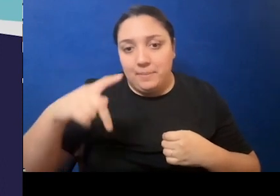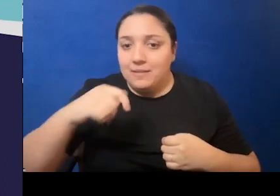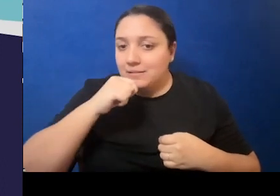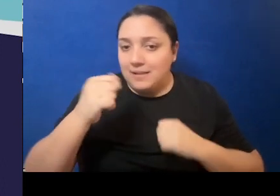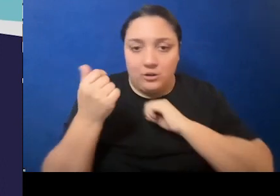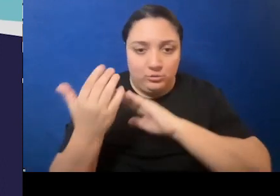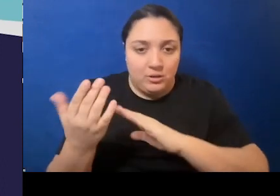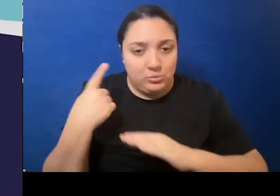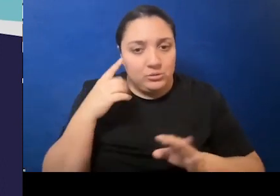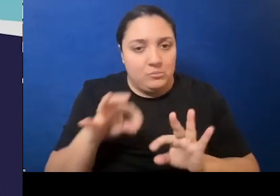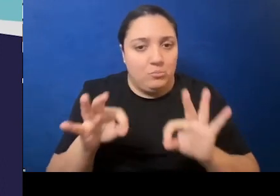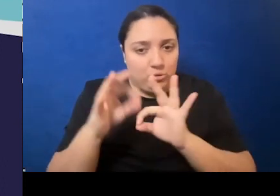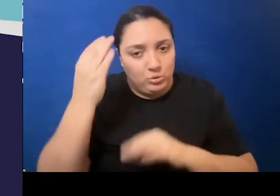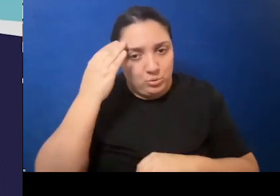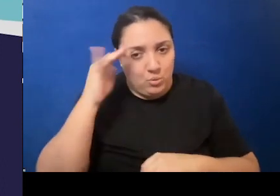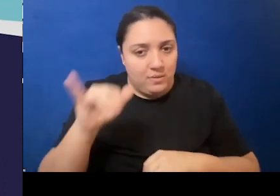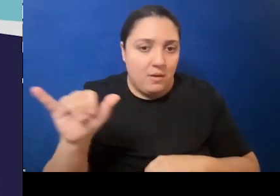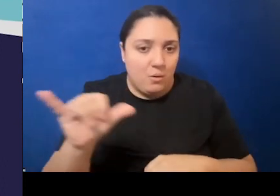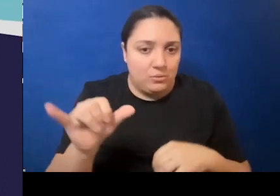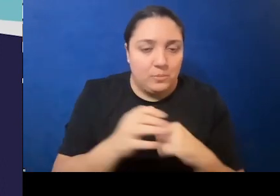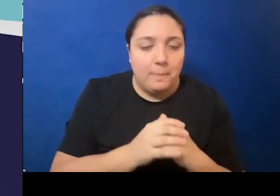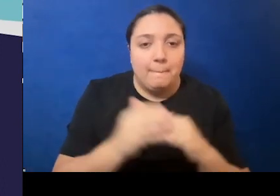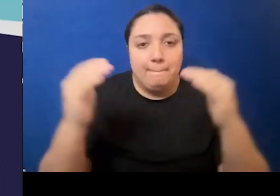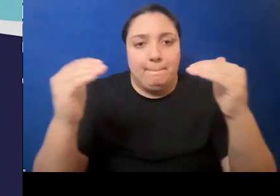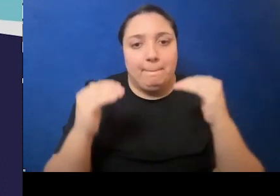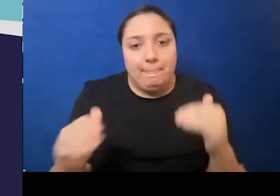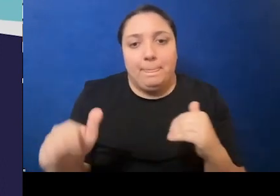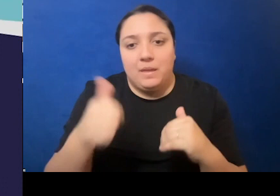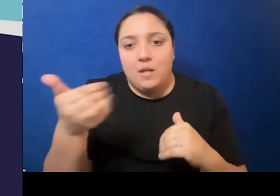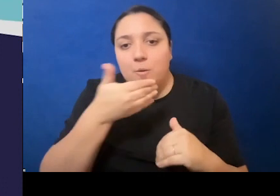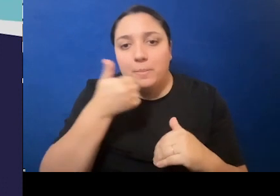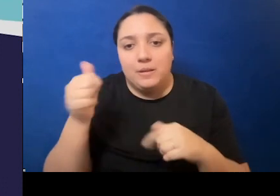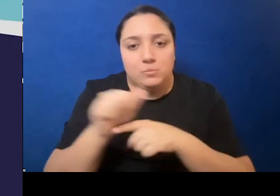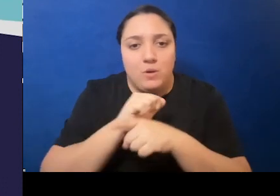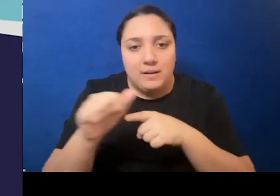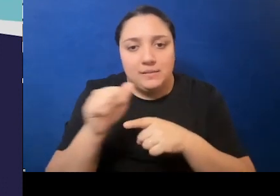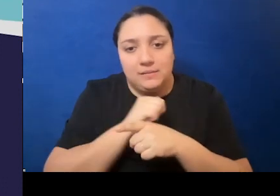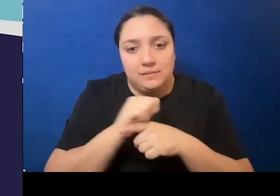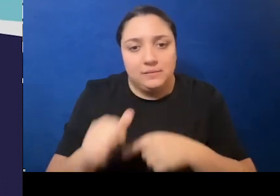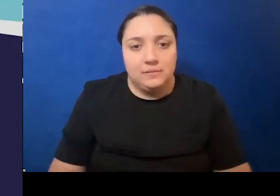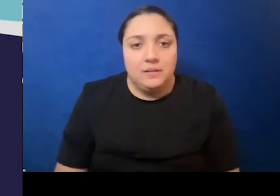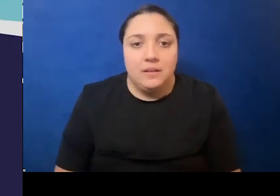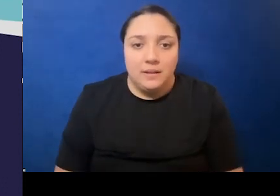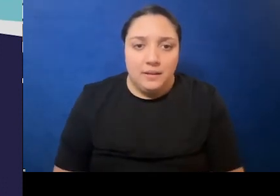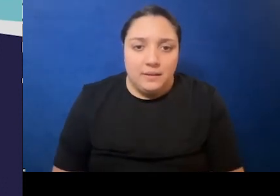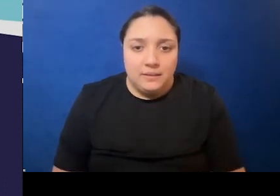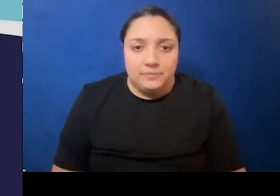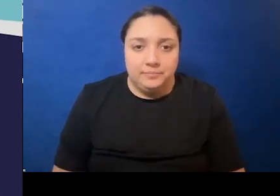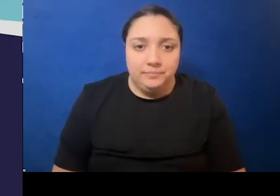IT IS IMPORTANT TO NOTE THAT AS WELL. NOW TO THE OTHER BEST PRACTICES SLIDES.